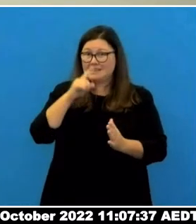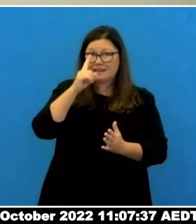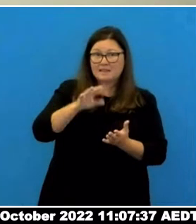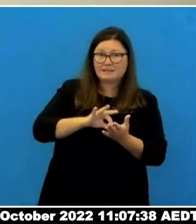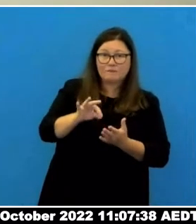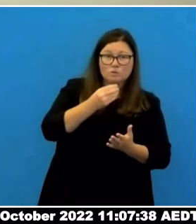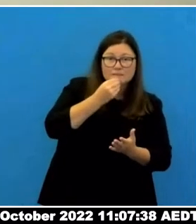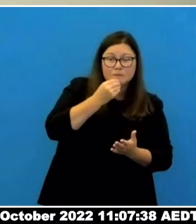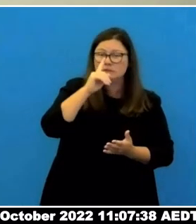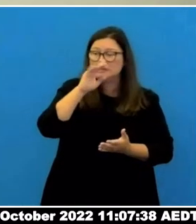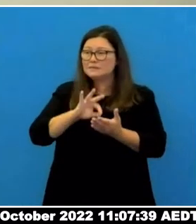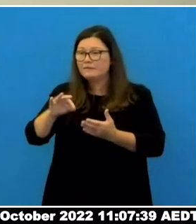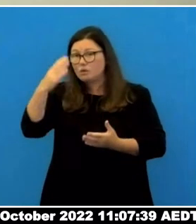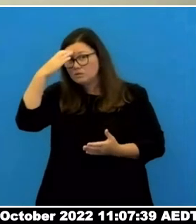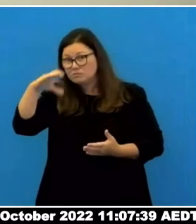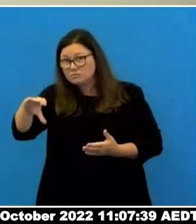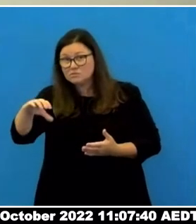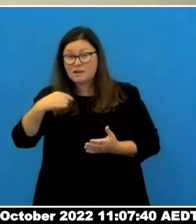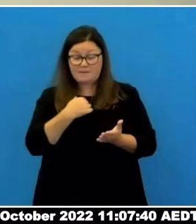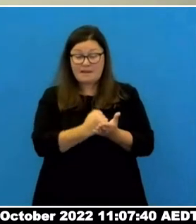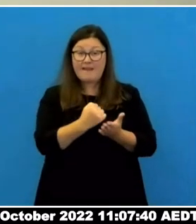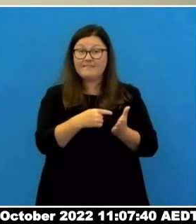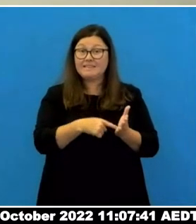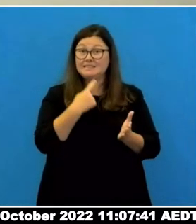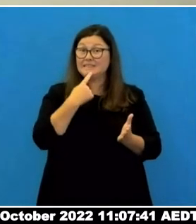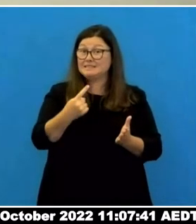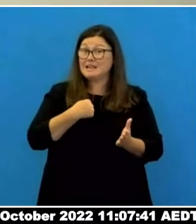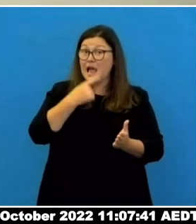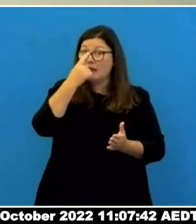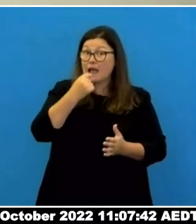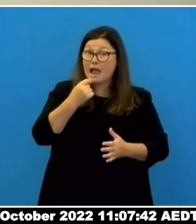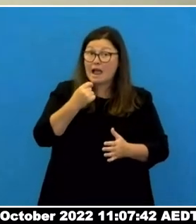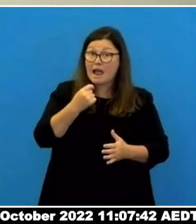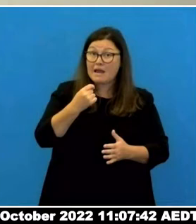Although my visa gives me work rights, I can't work because of my disability."